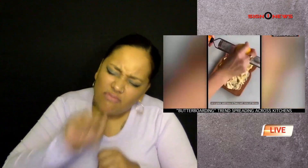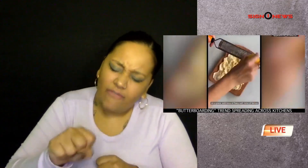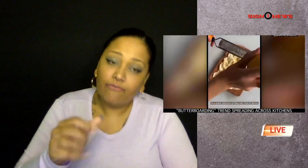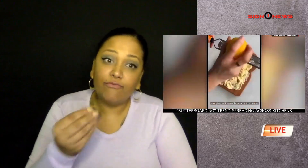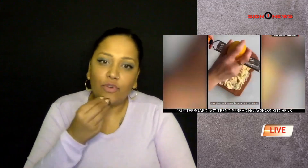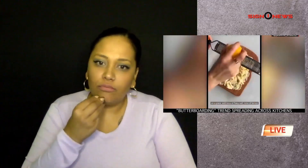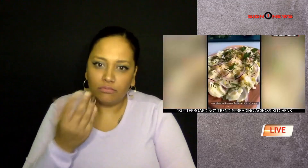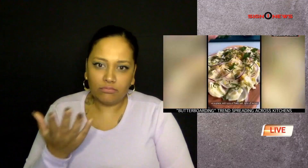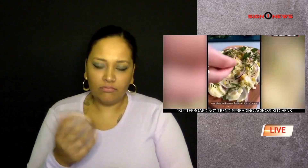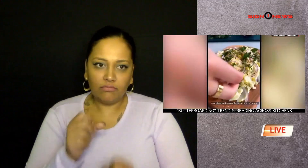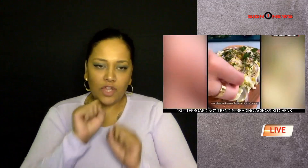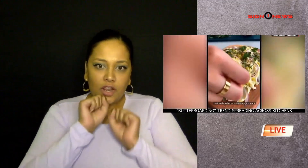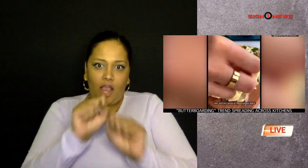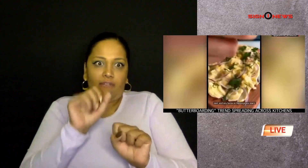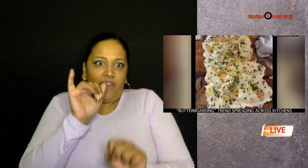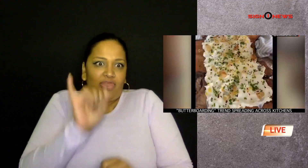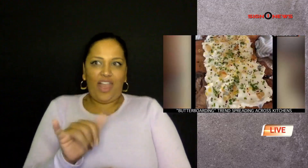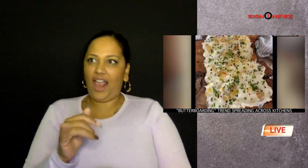Foodies love butterboarding